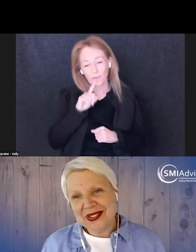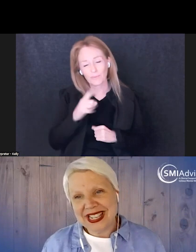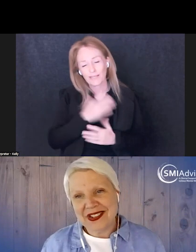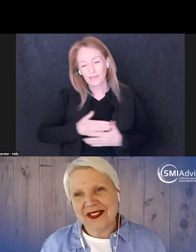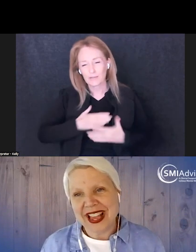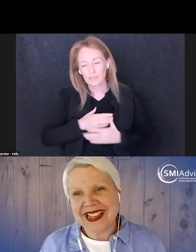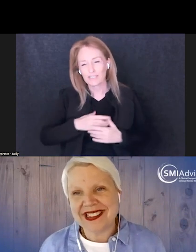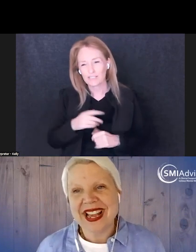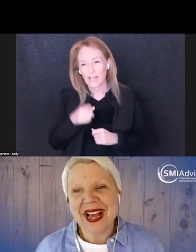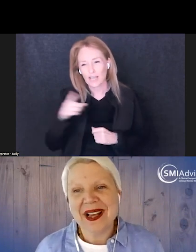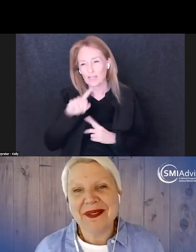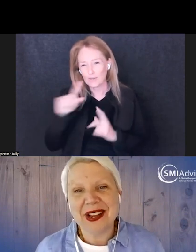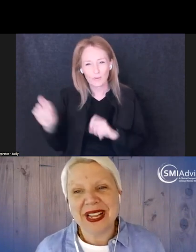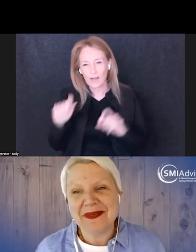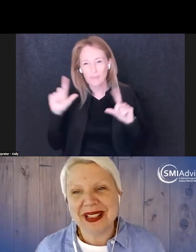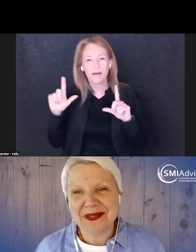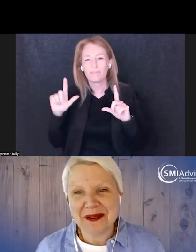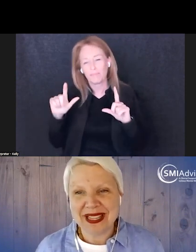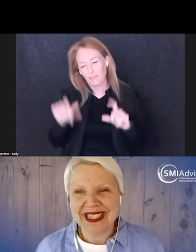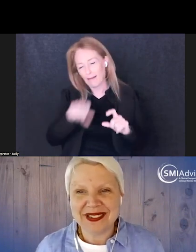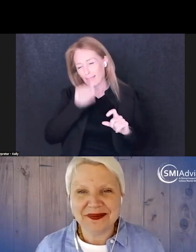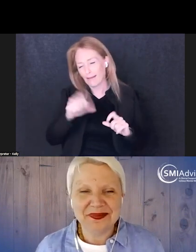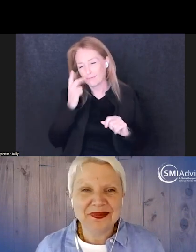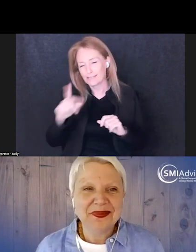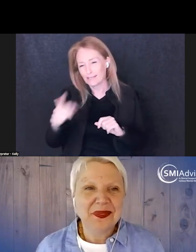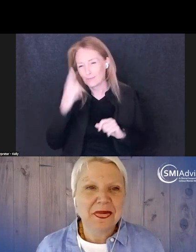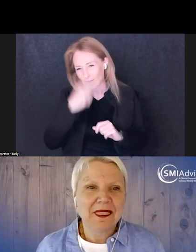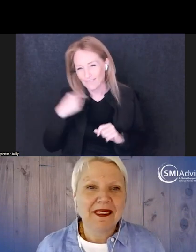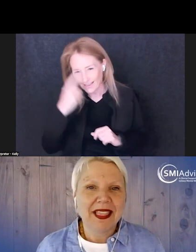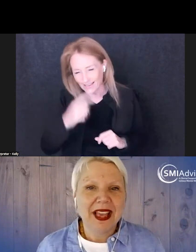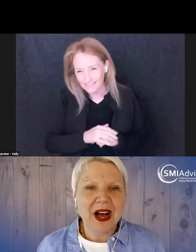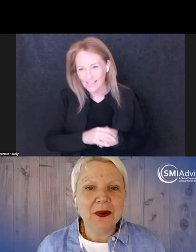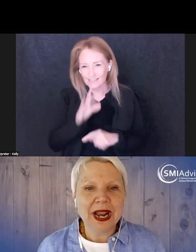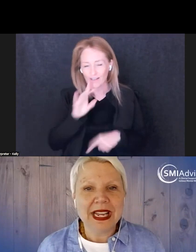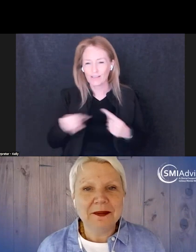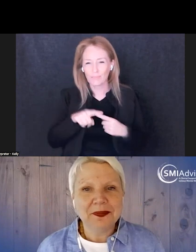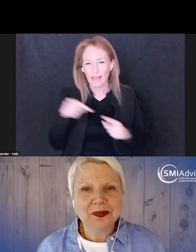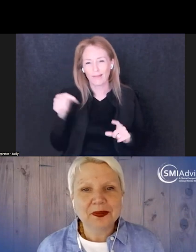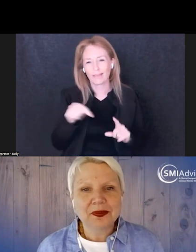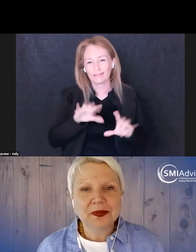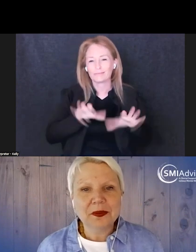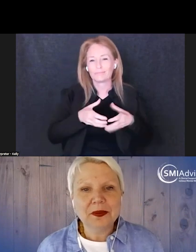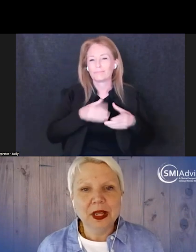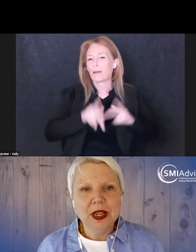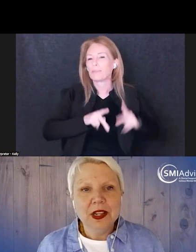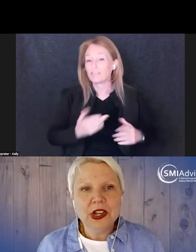LOVE SEEING YOUR FACE TALKING ABOUT THIS POPULATION.